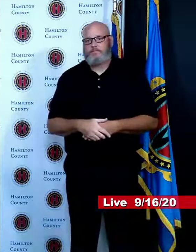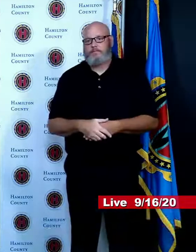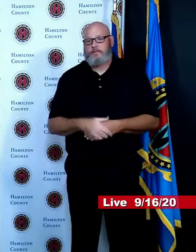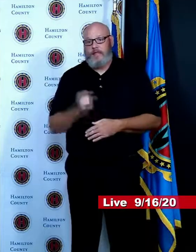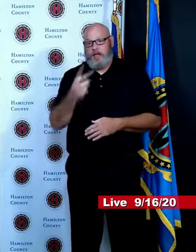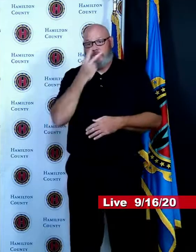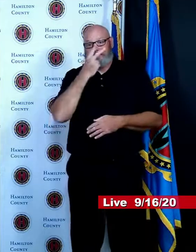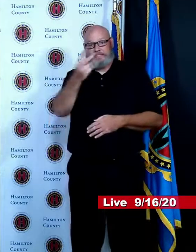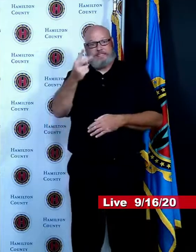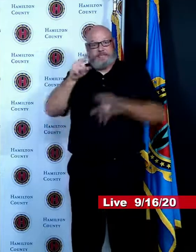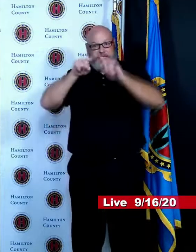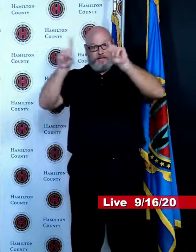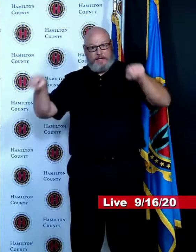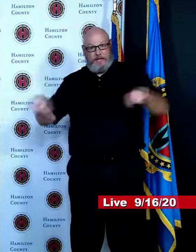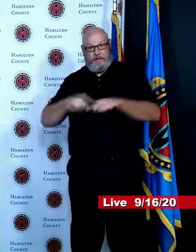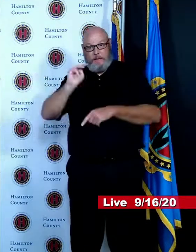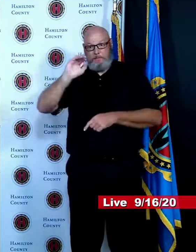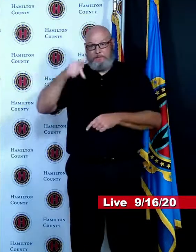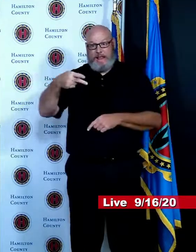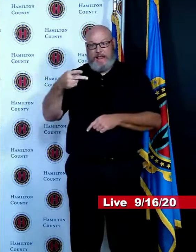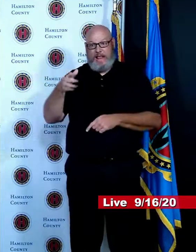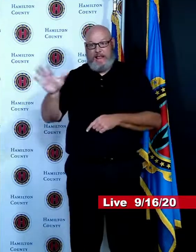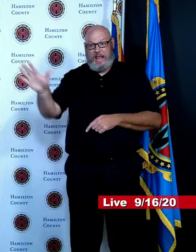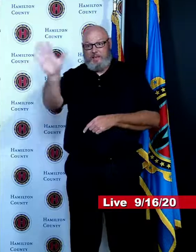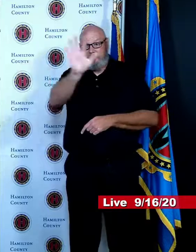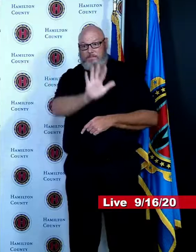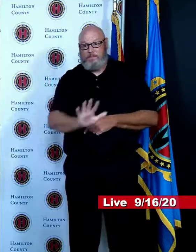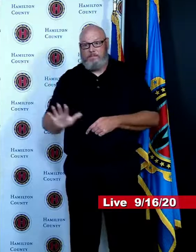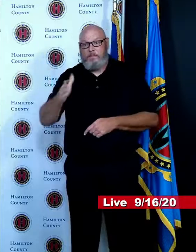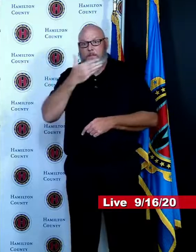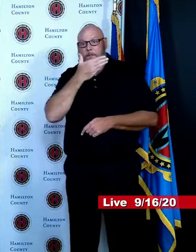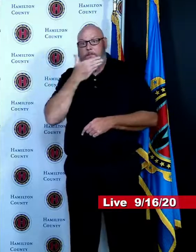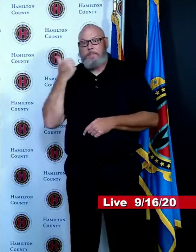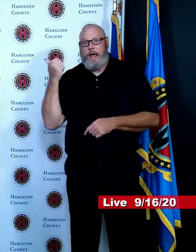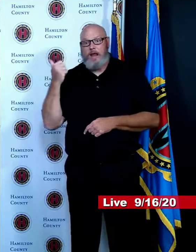so the darker the better so you can see some of those light